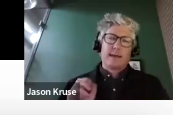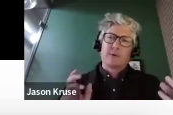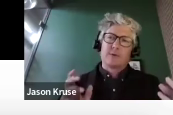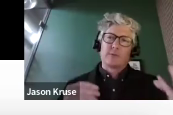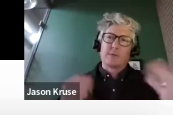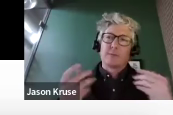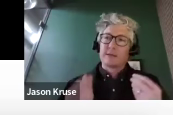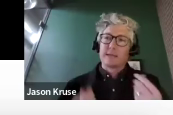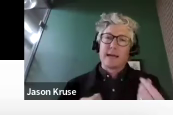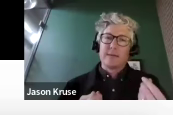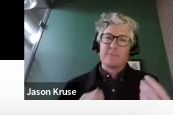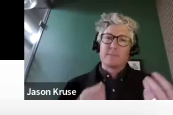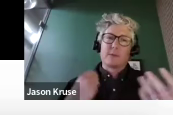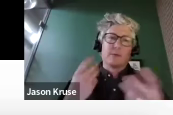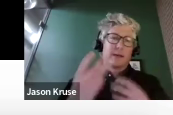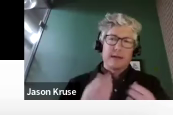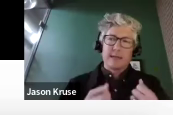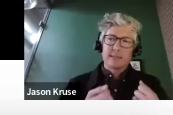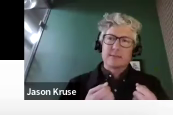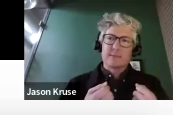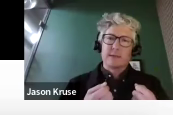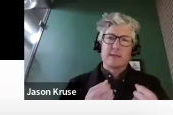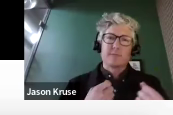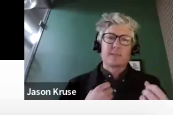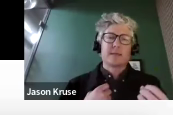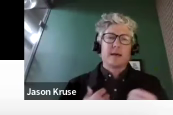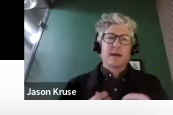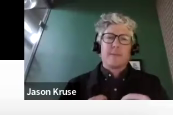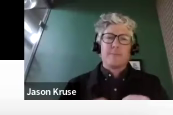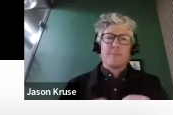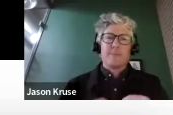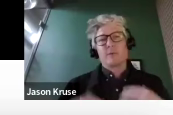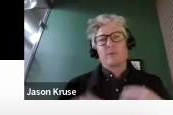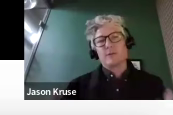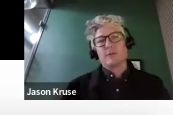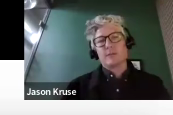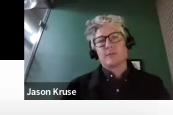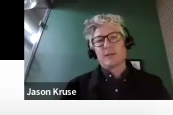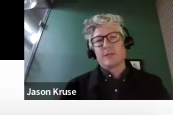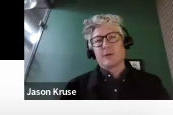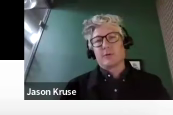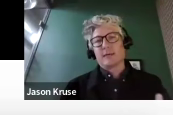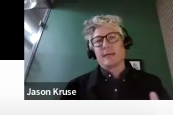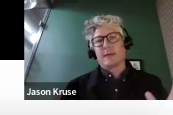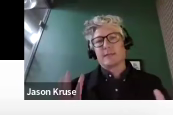and that helps both for people that are signing, people that are trying to read lips. But when you do this strategy, you know,